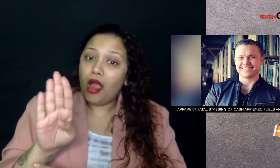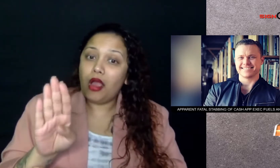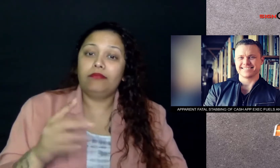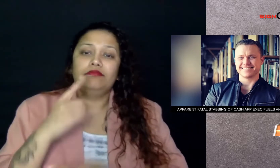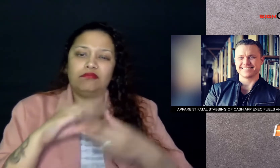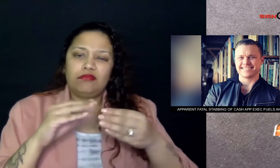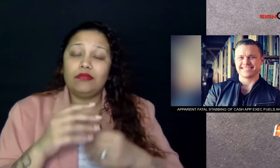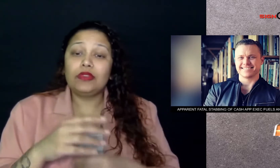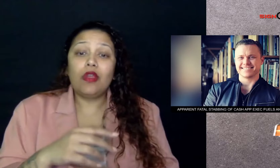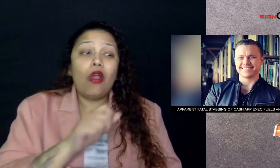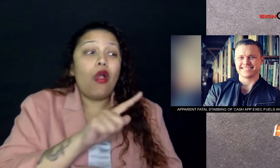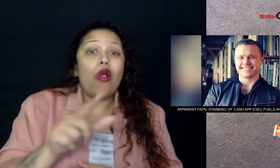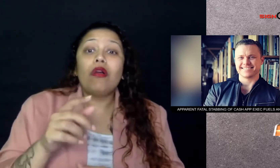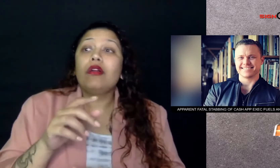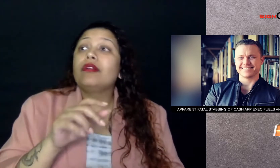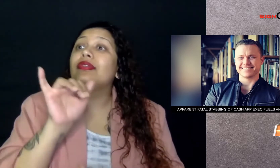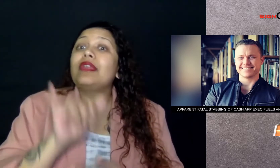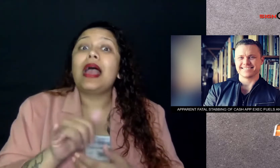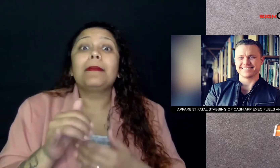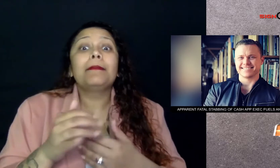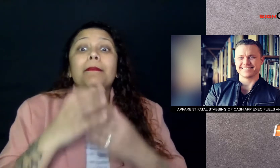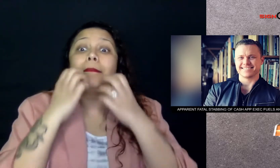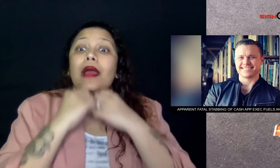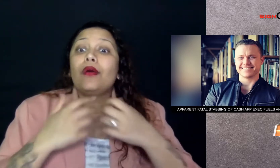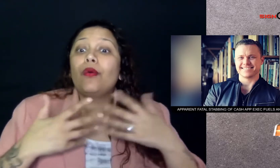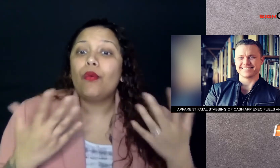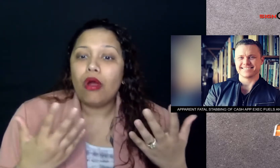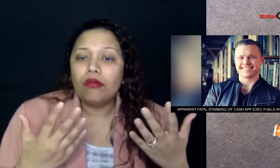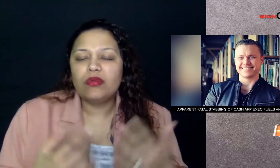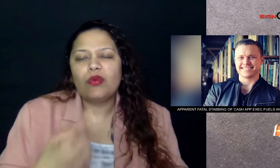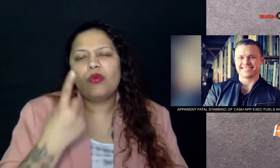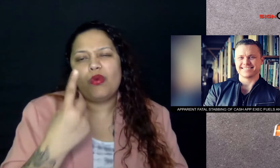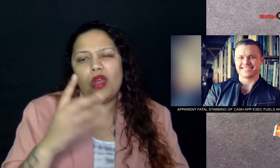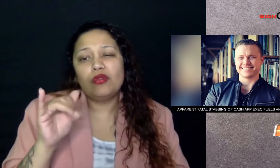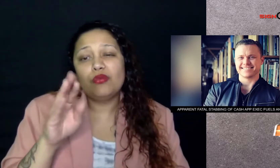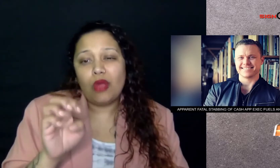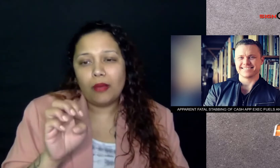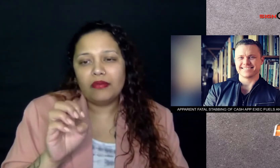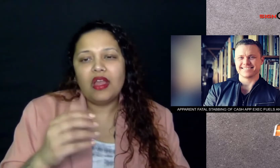friends of Bob Lee say all that matters now is the one crime.